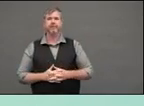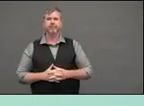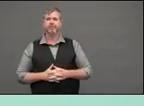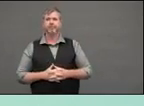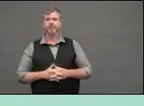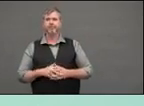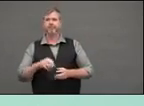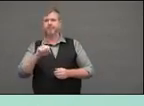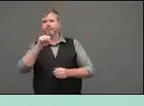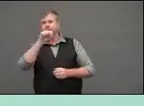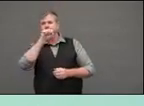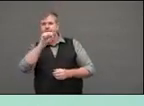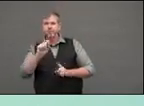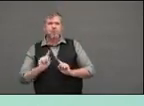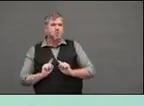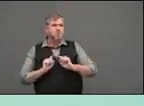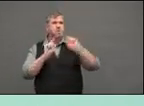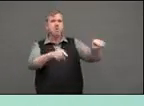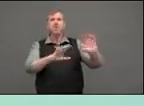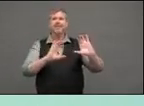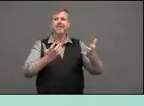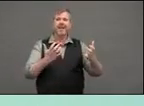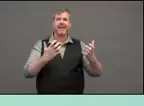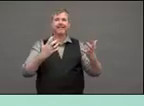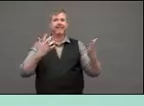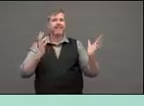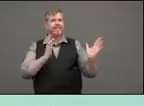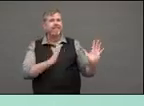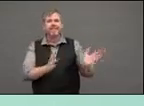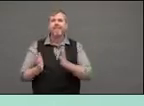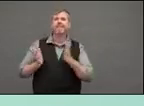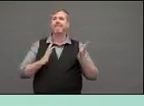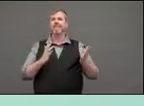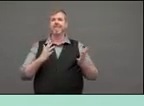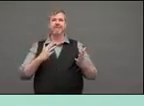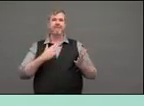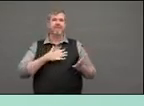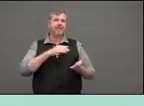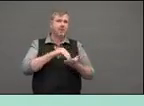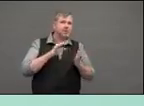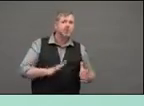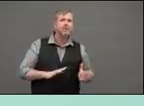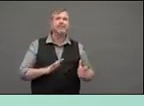with my peers with my professors and you know during this kind of towards the